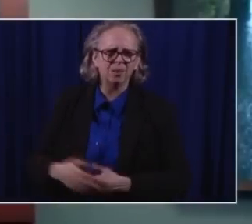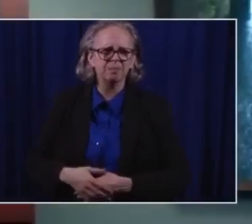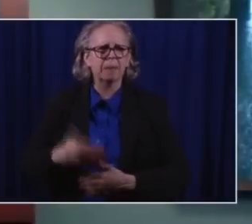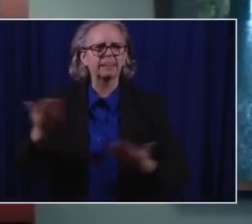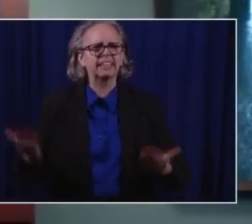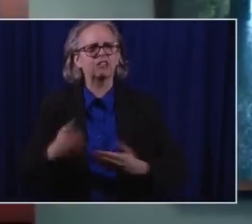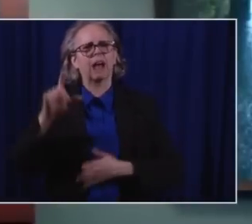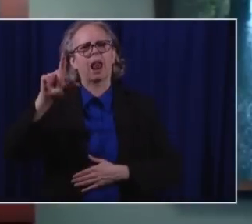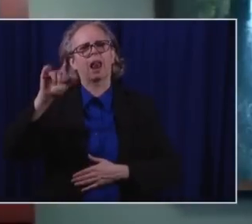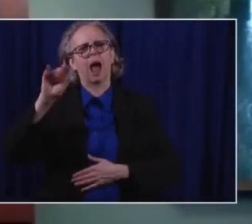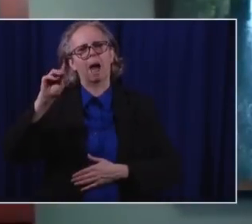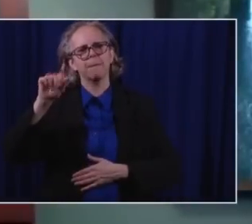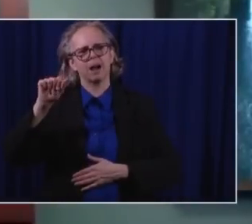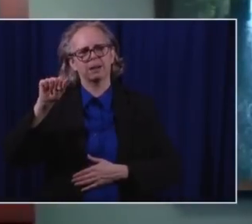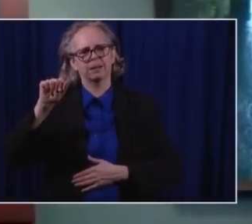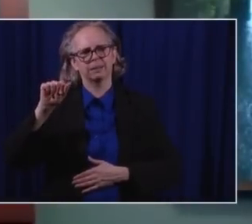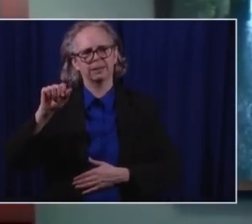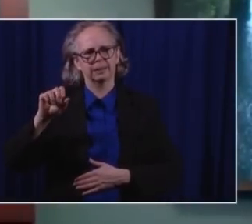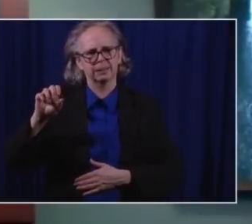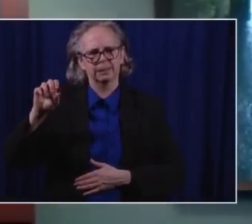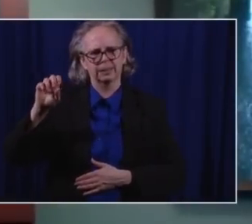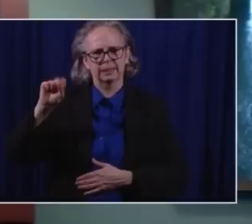doing today. And then there thanks for